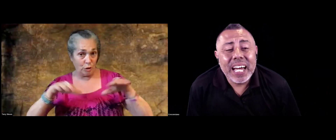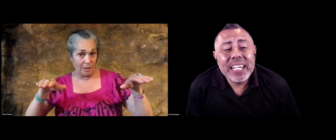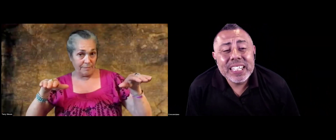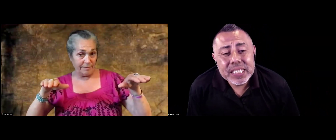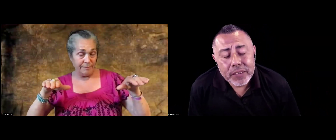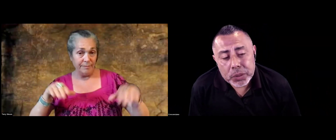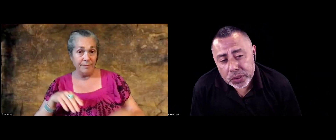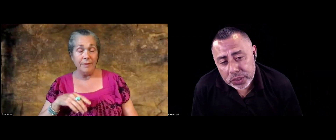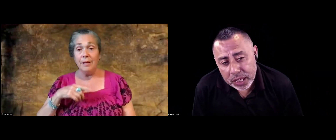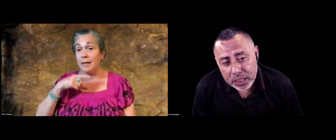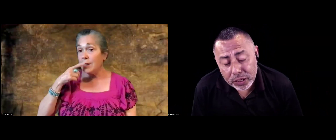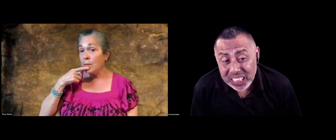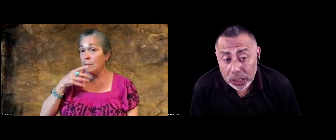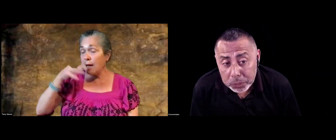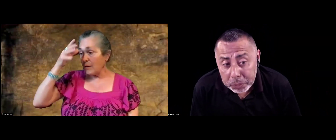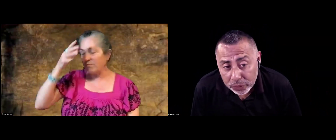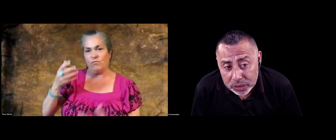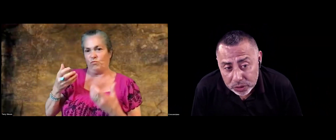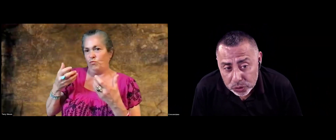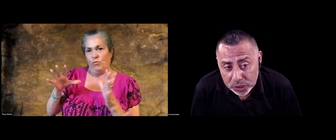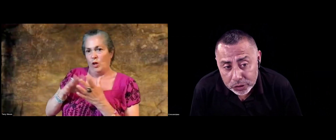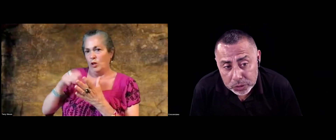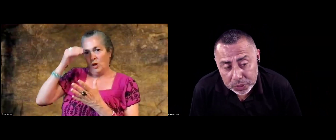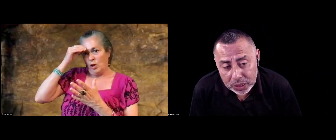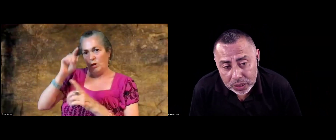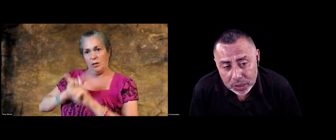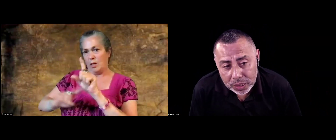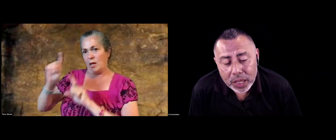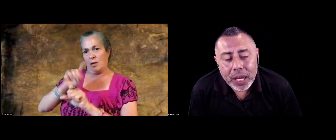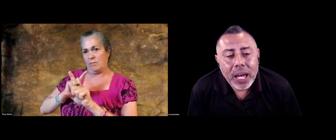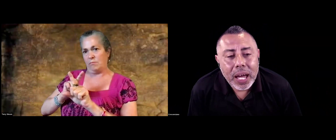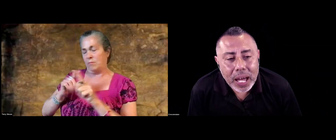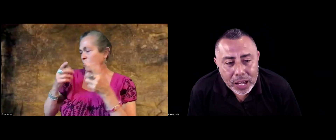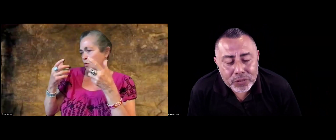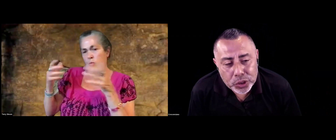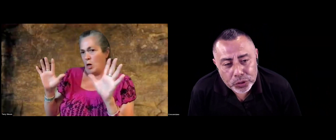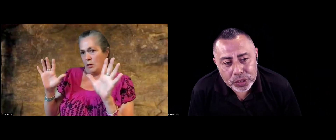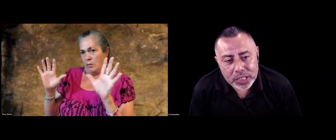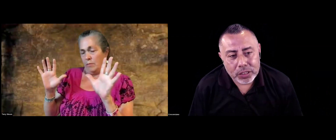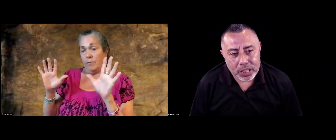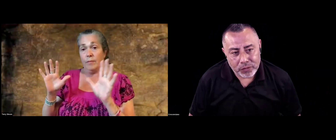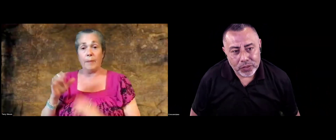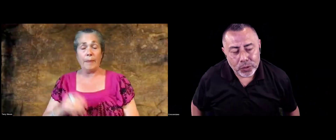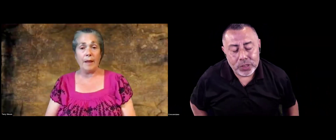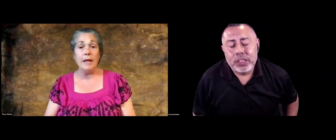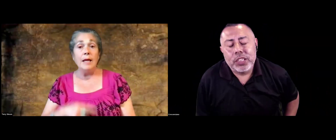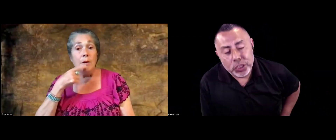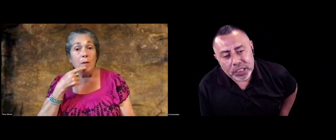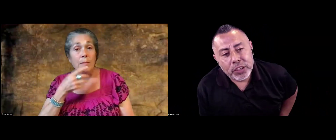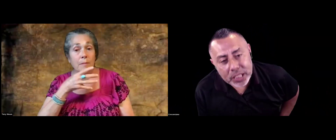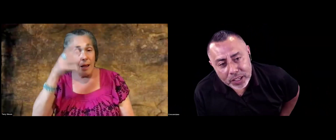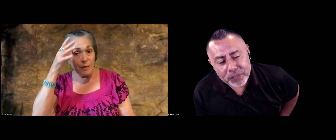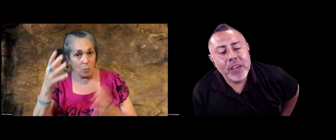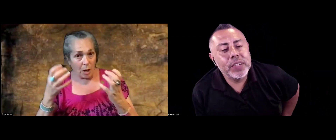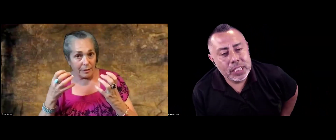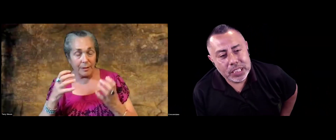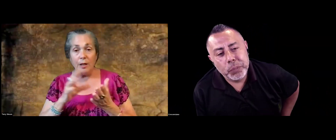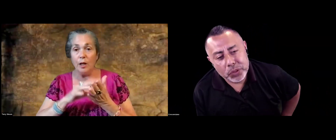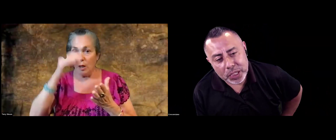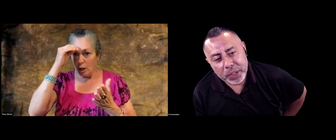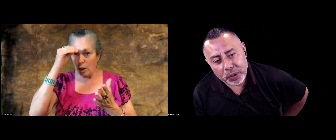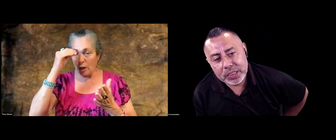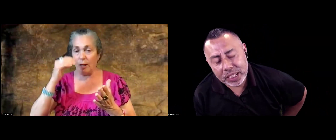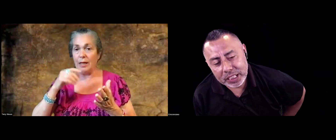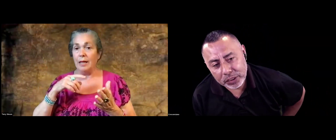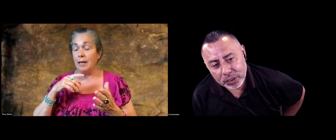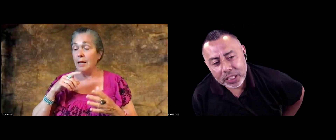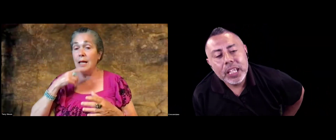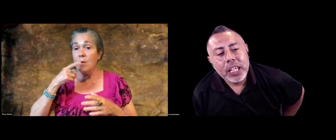97% of hearing parents, those who can hear and speak. Children that are deaf or the children that are deaf have 97% parents that could hear.